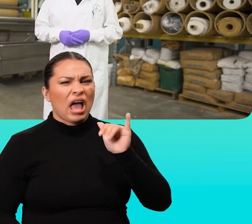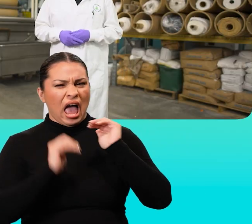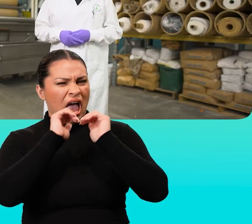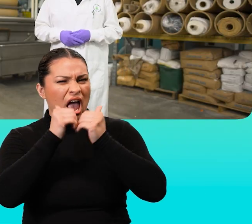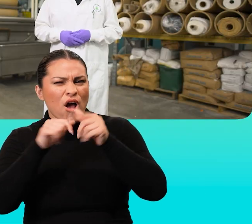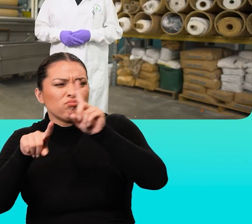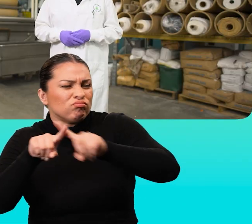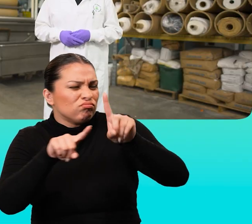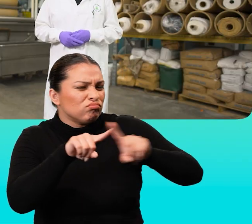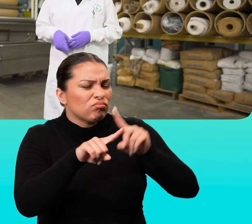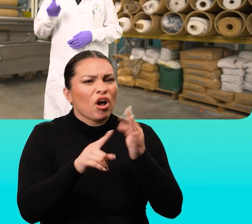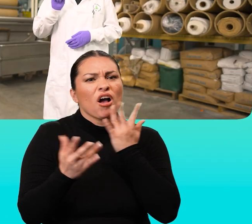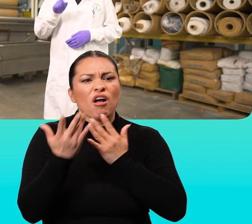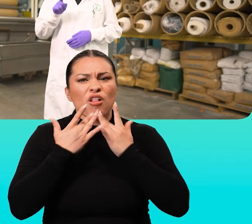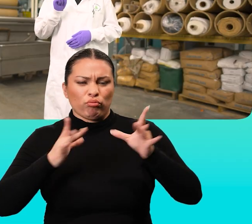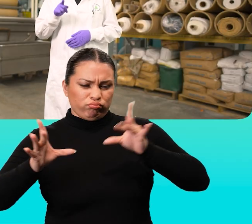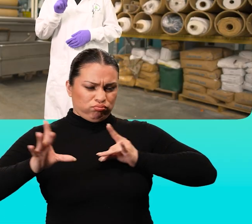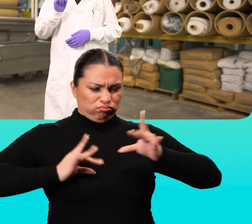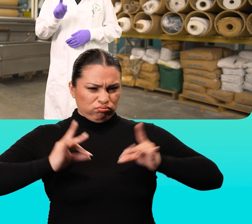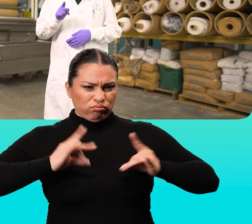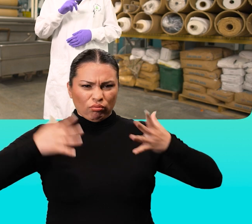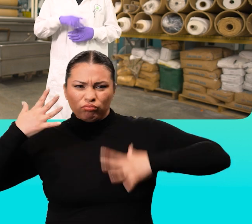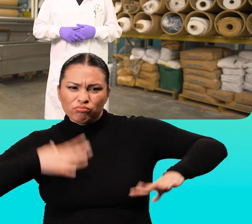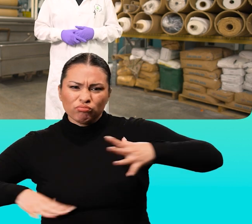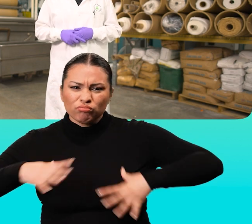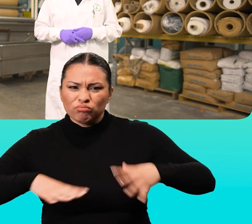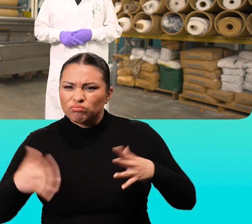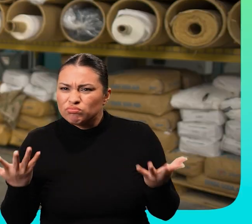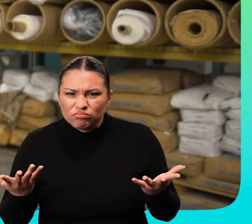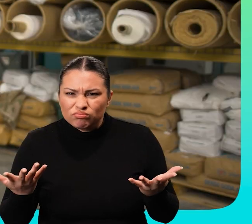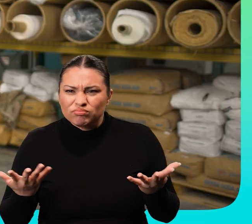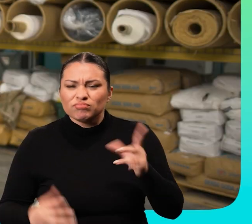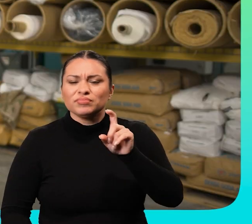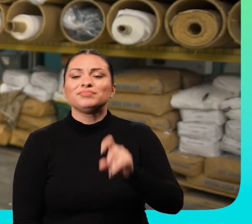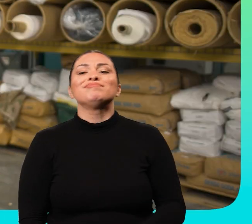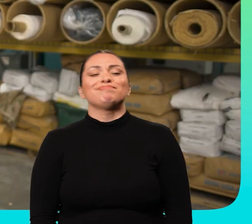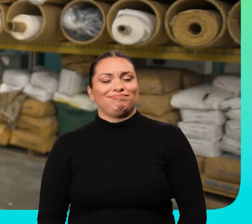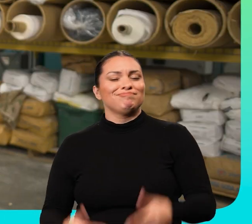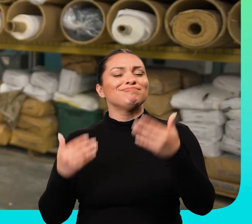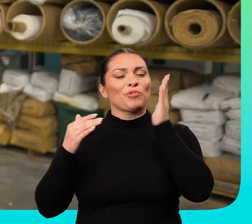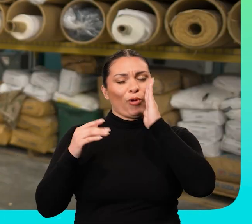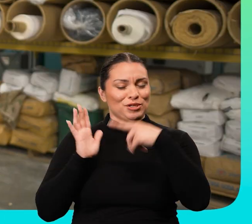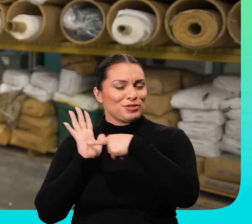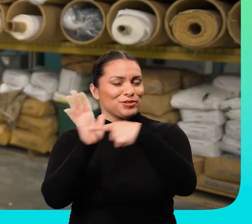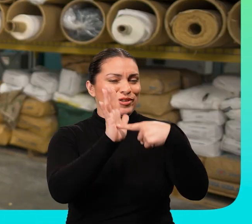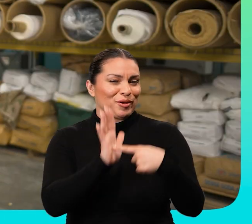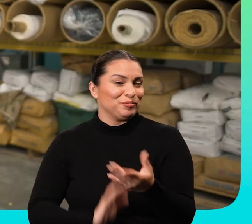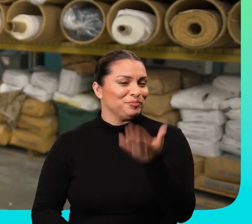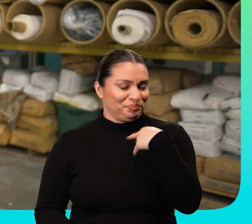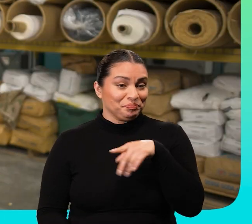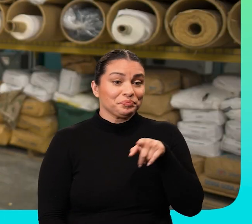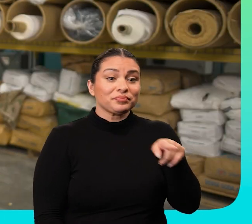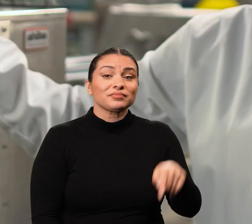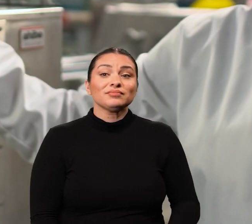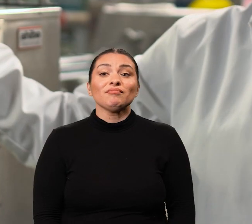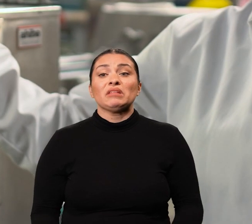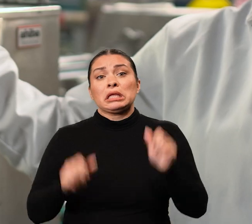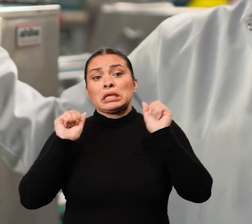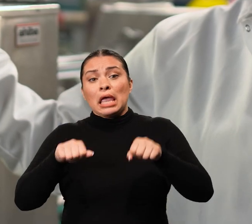How do you add color to the clothes you make there? Another great question, Ava. There are actually a few ways we can add color to clothing.